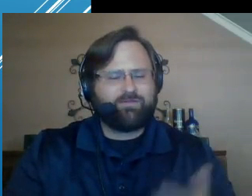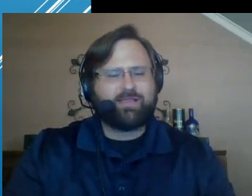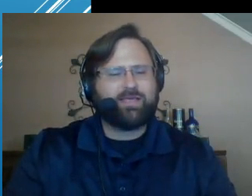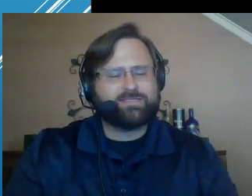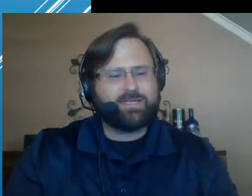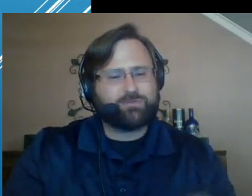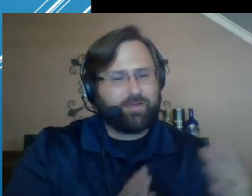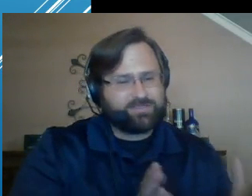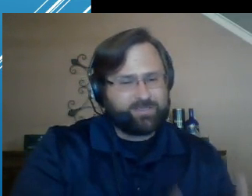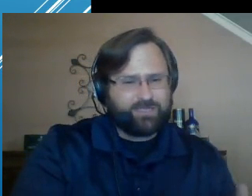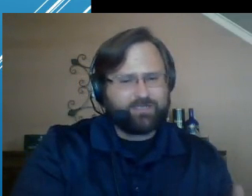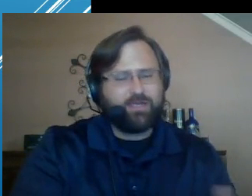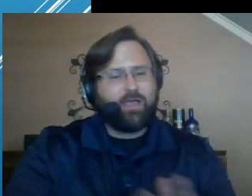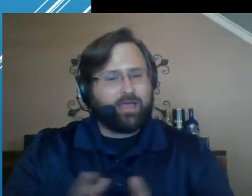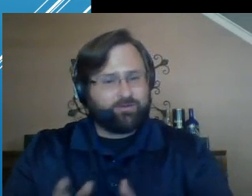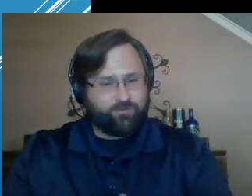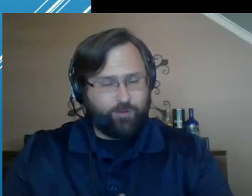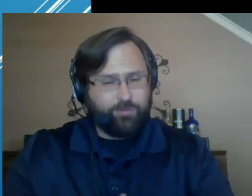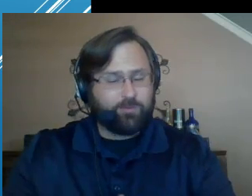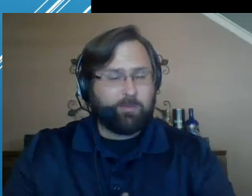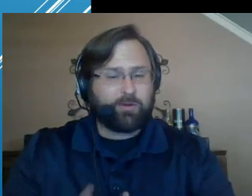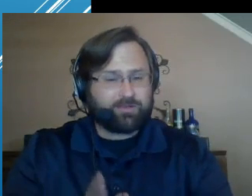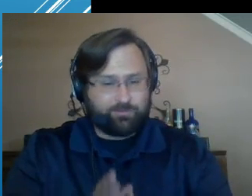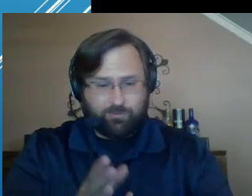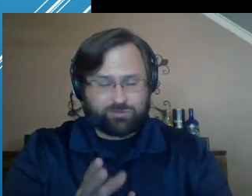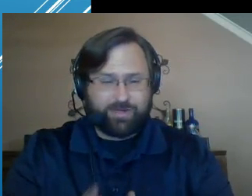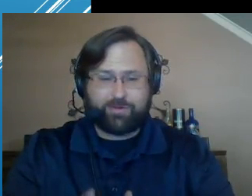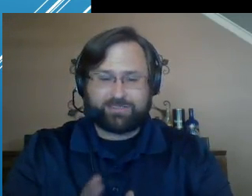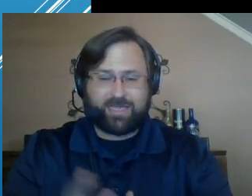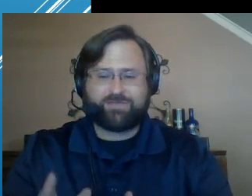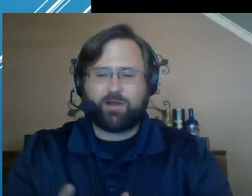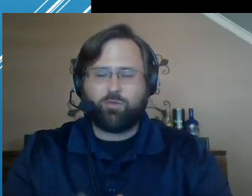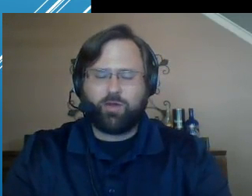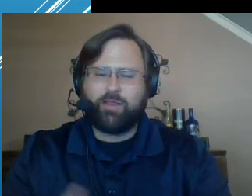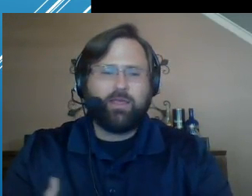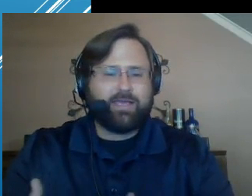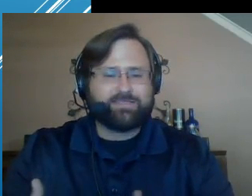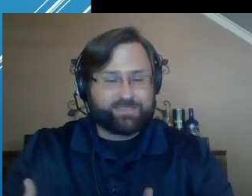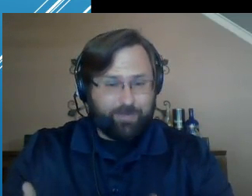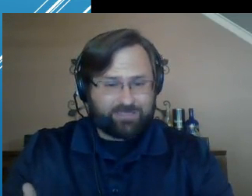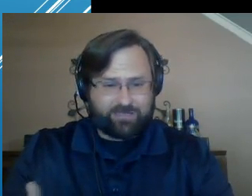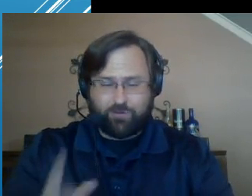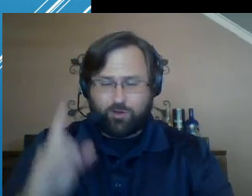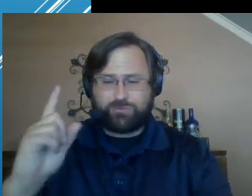then finally a sentence where you have a subject and a verb remember what's written here as CL:1 is the depicting verb so